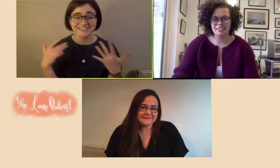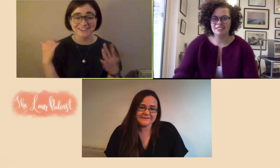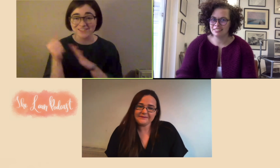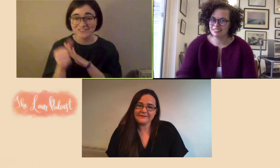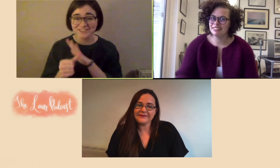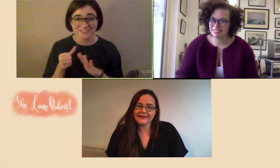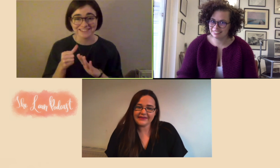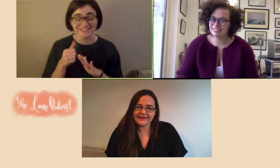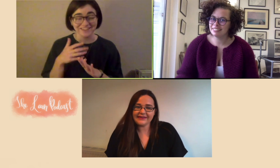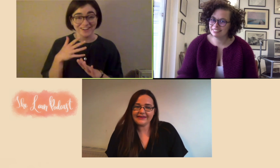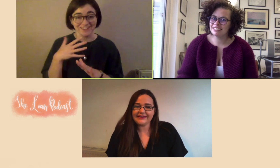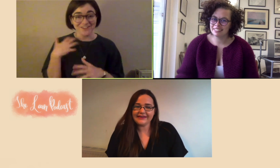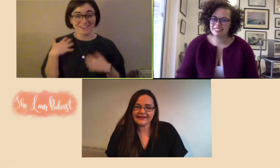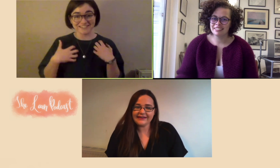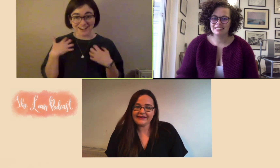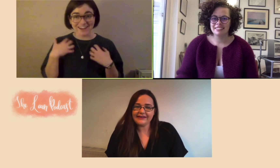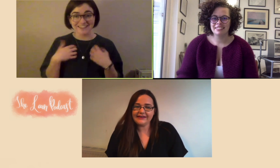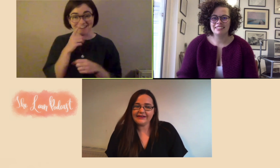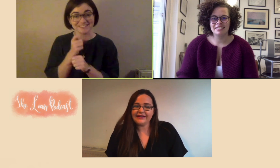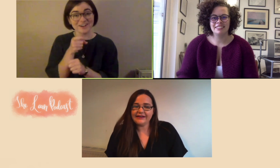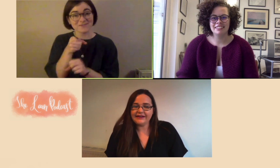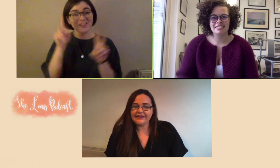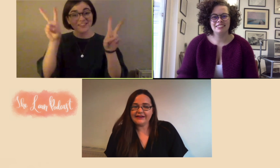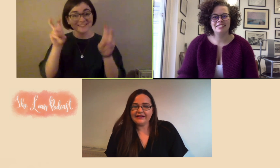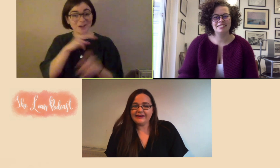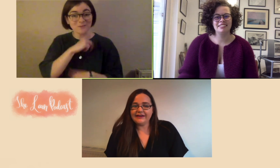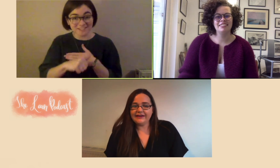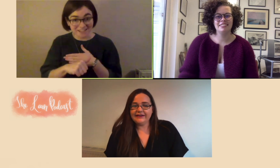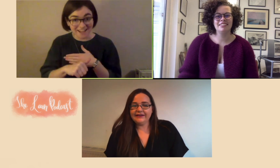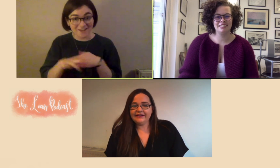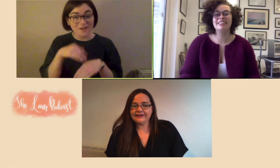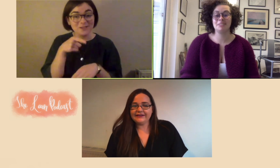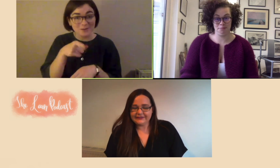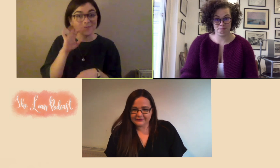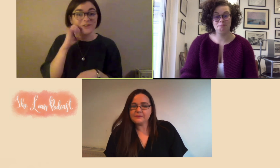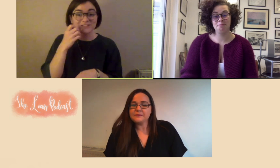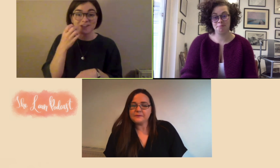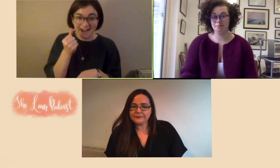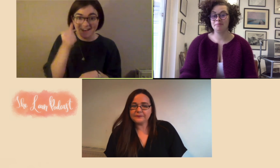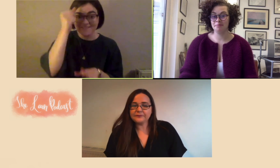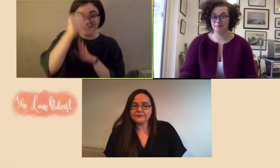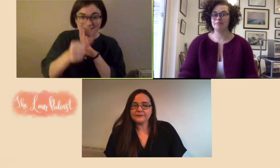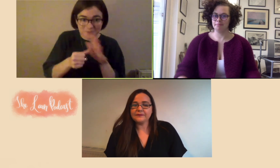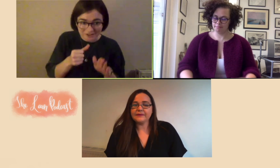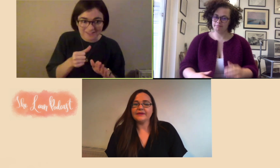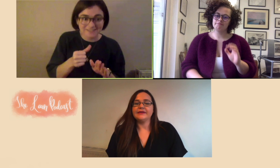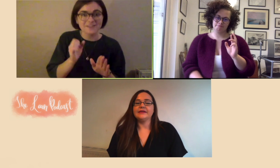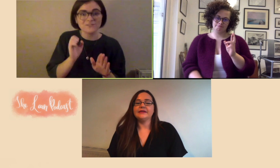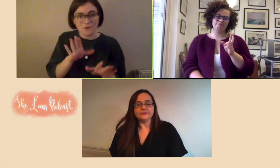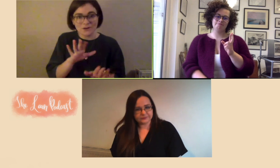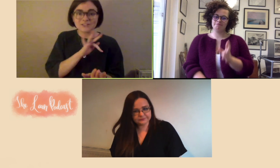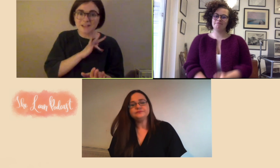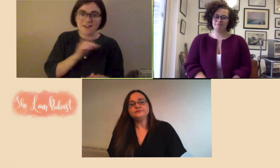That's so much experience. And that's why, I think I'm so excited to talk to you about this topic today because you've got experience, you know,